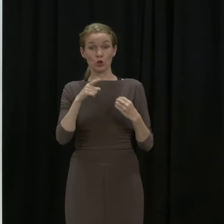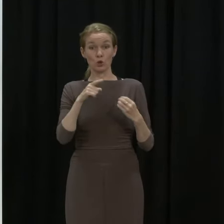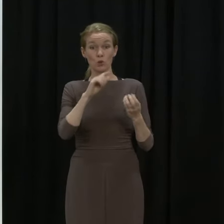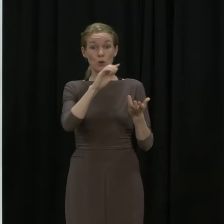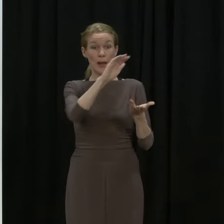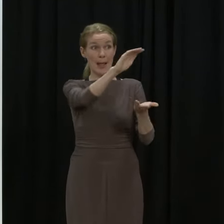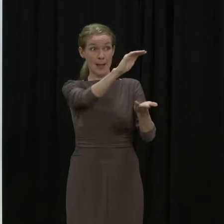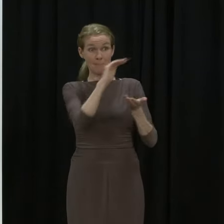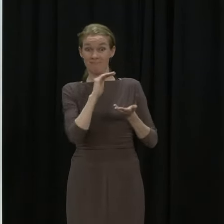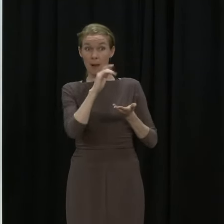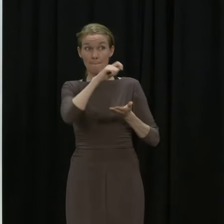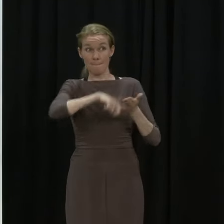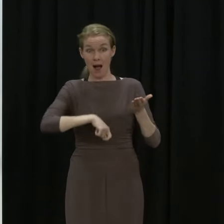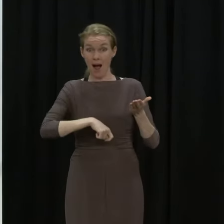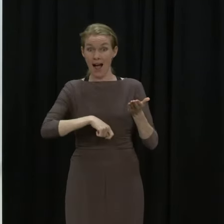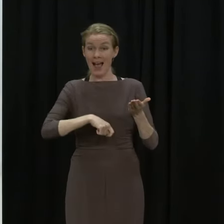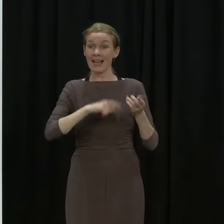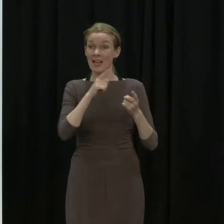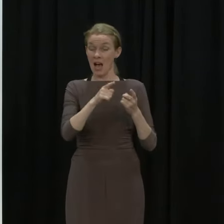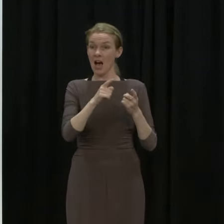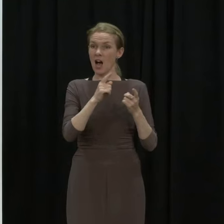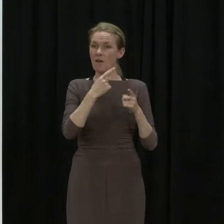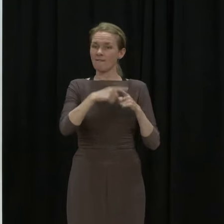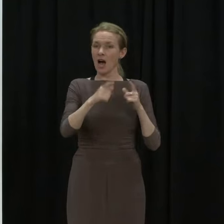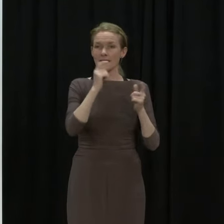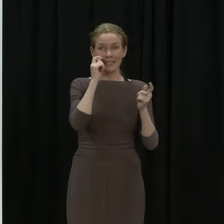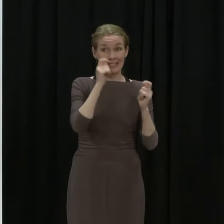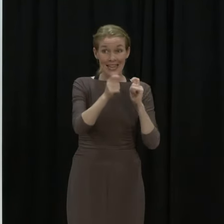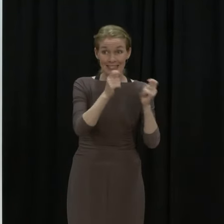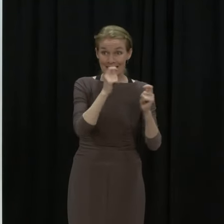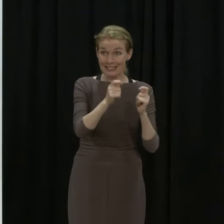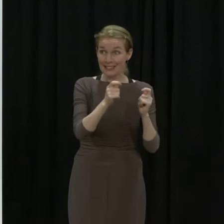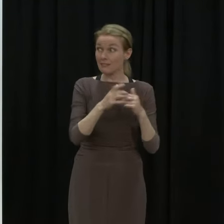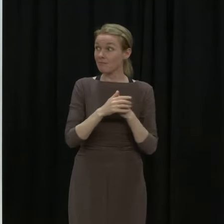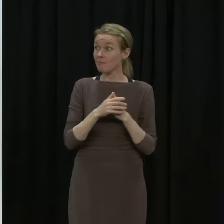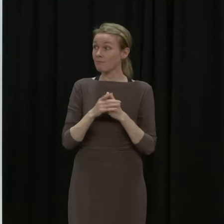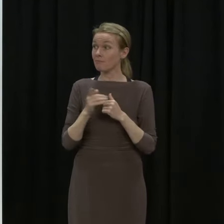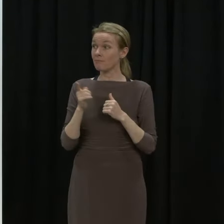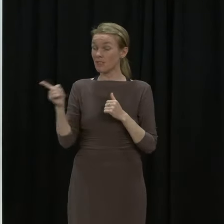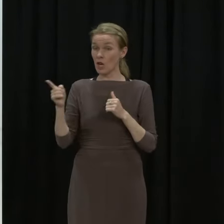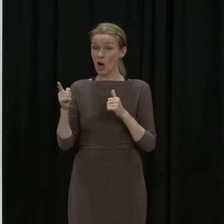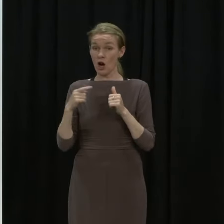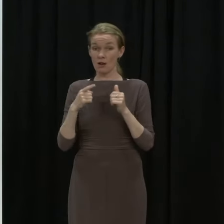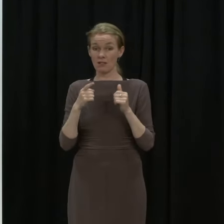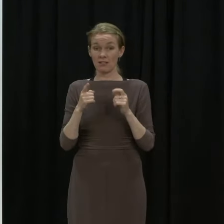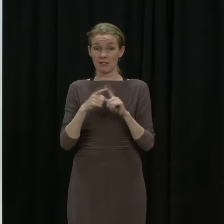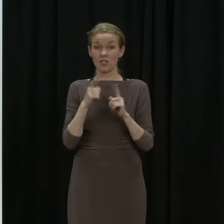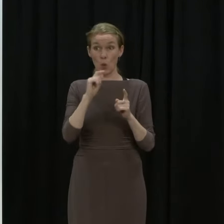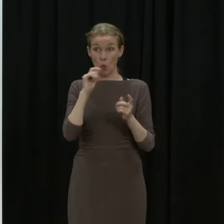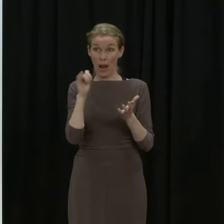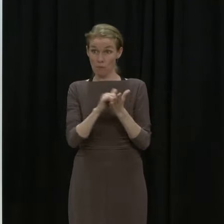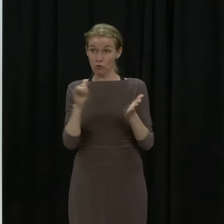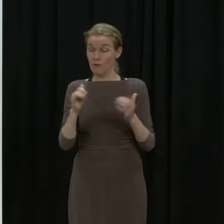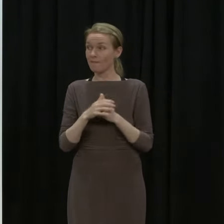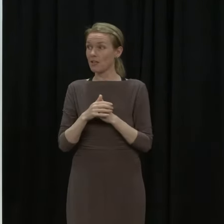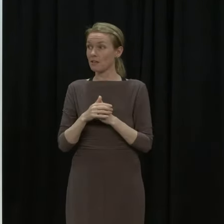seeking emergency clearance to